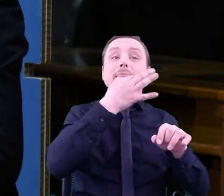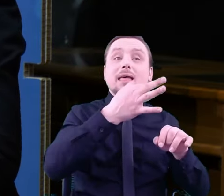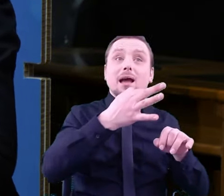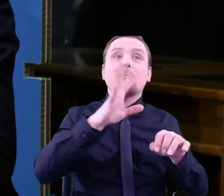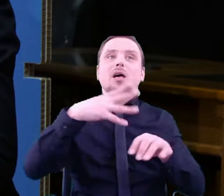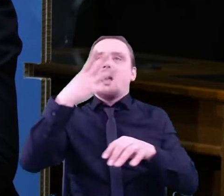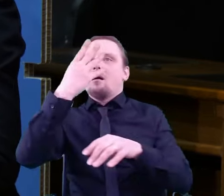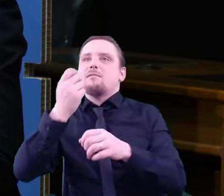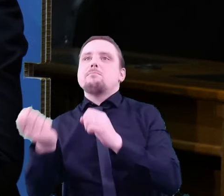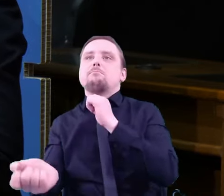have reached a high level of sophistication.